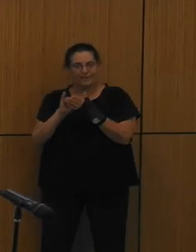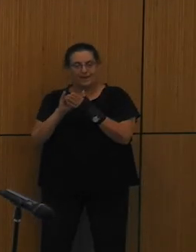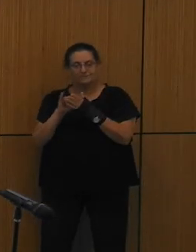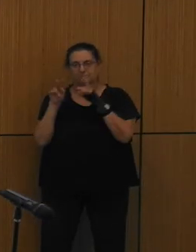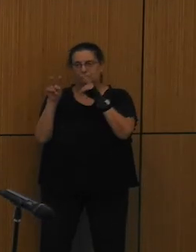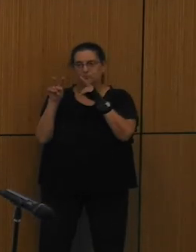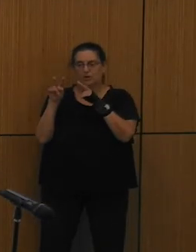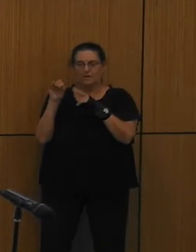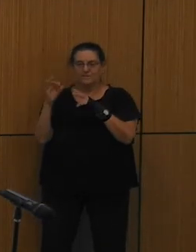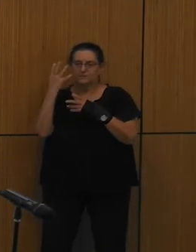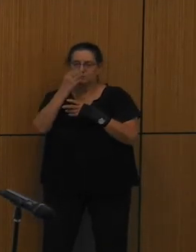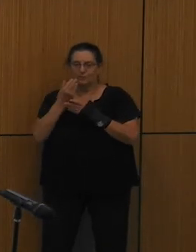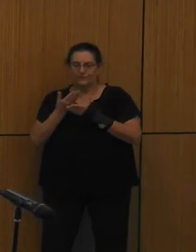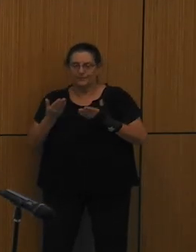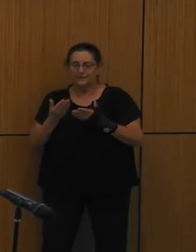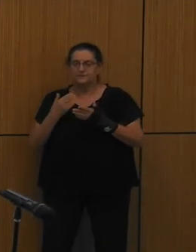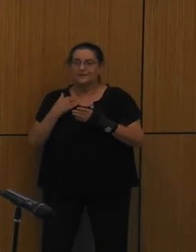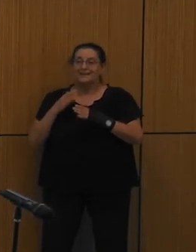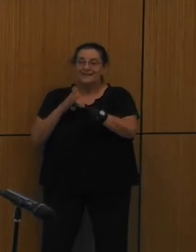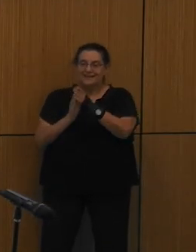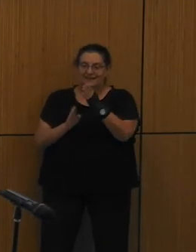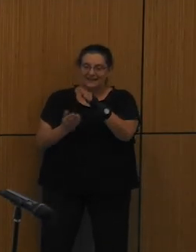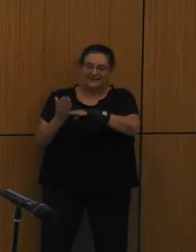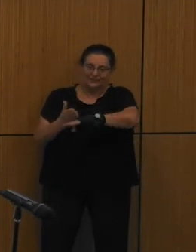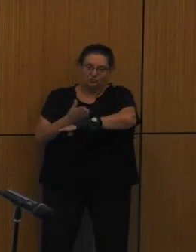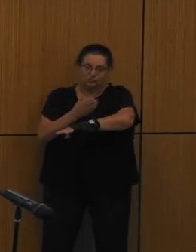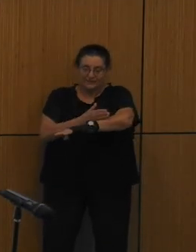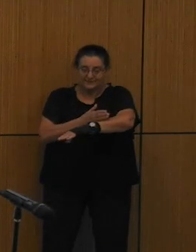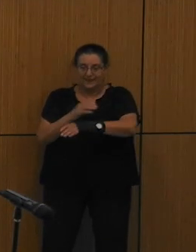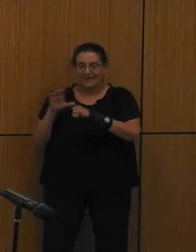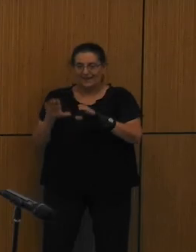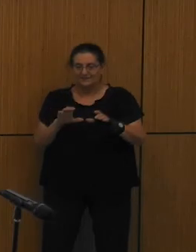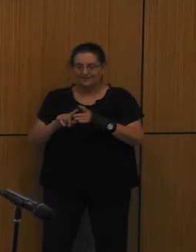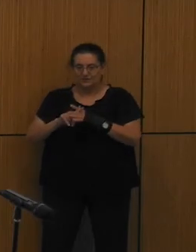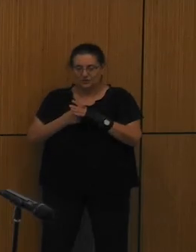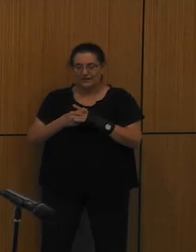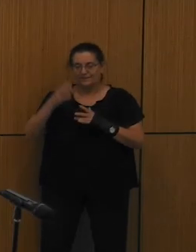was increased activation in what's called the frontal parietal networks of the frontal